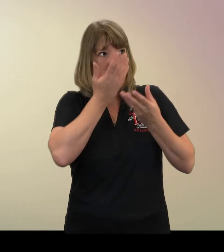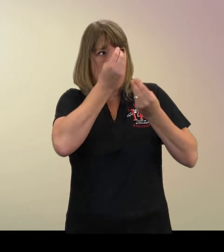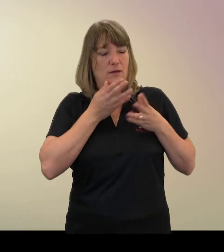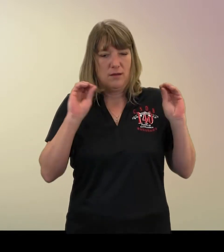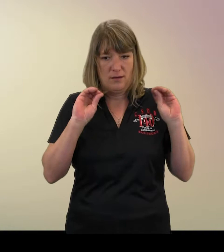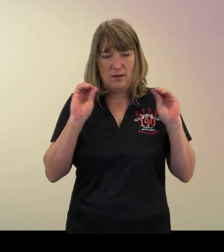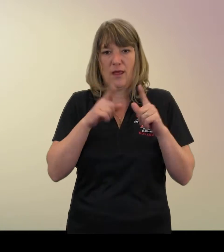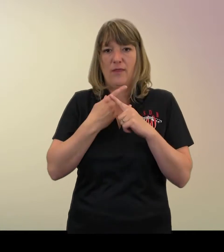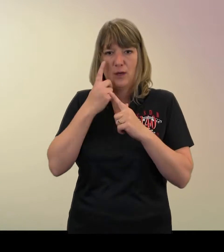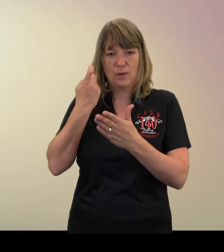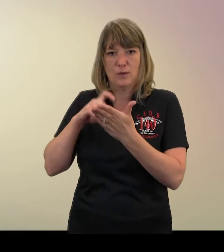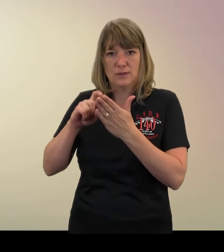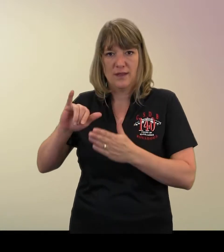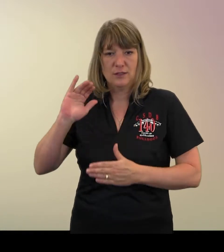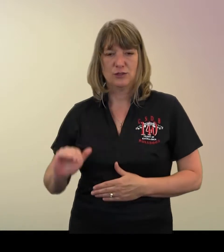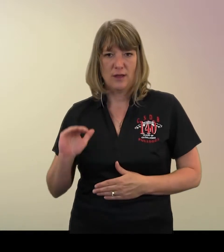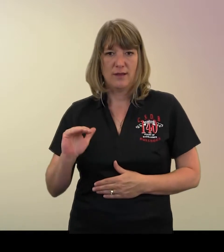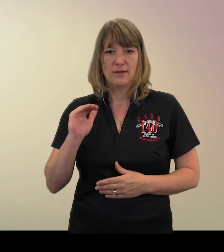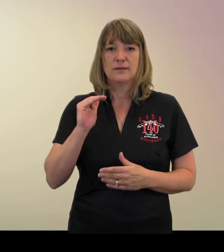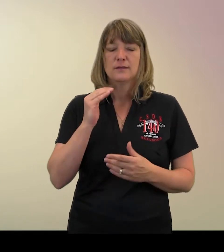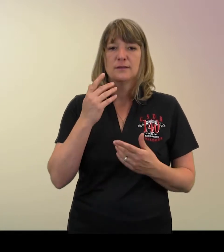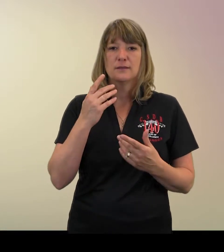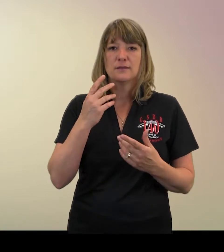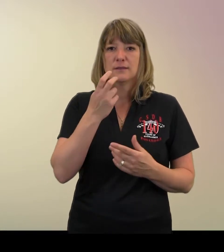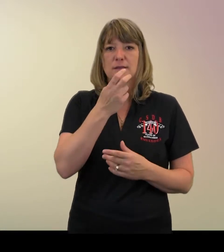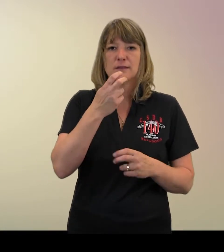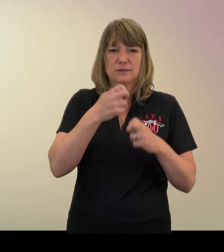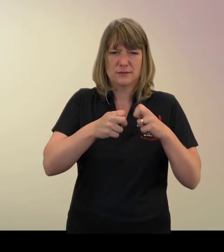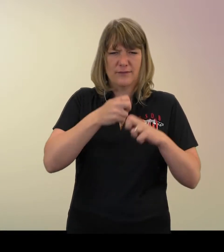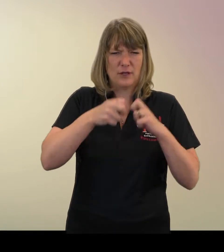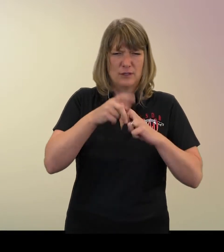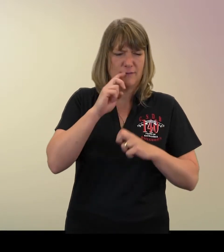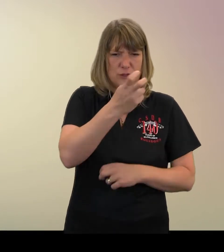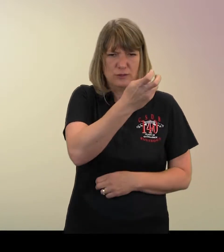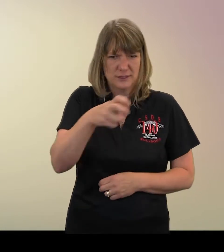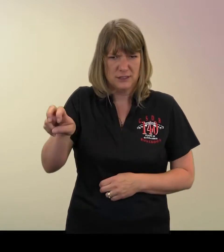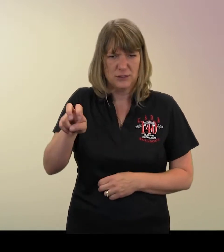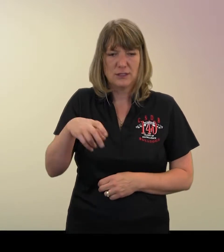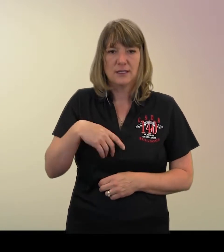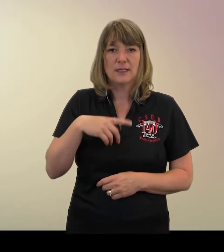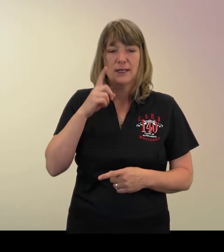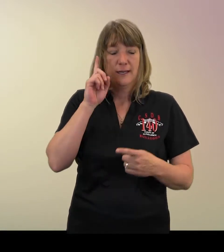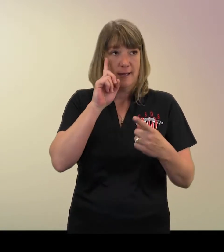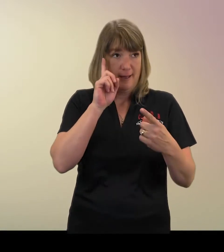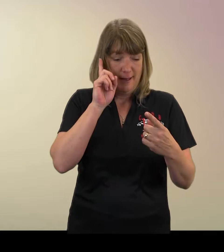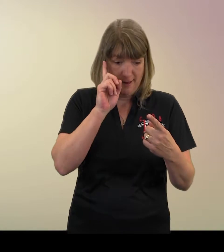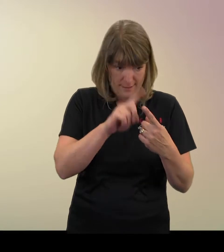to the child, you might see that child have difficulty with transitions, or until they have the language